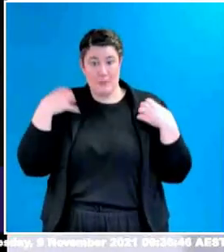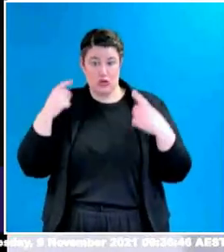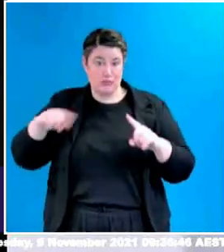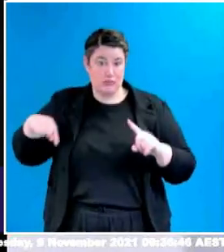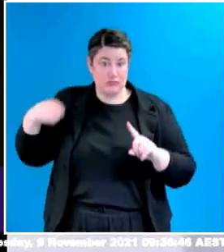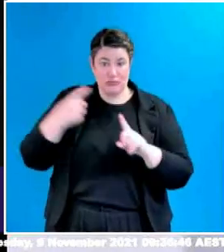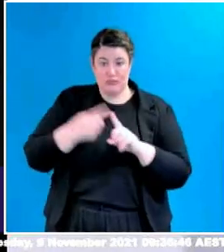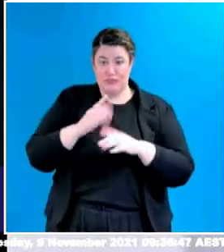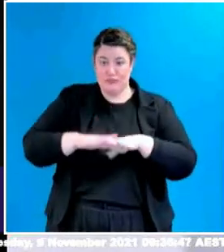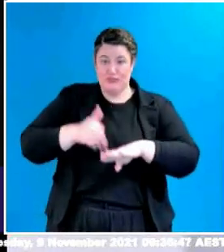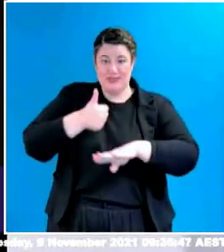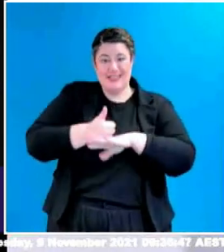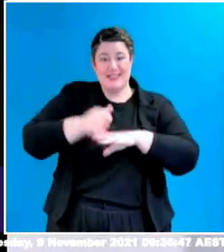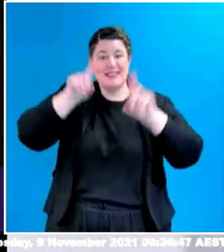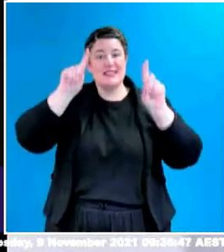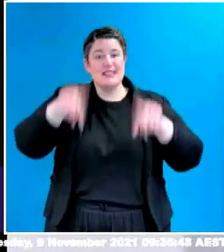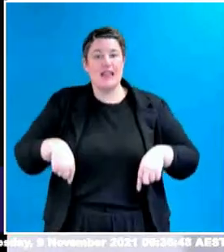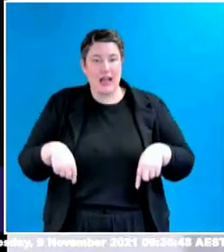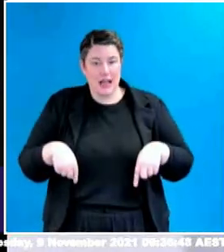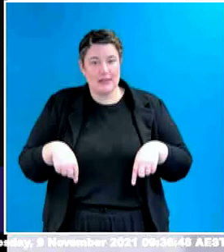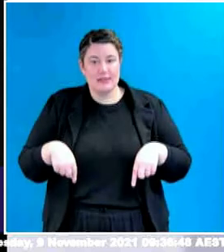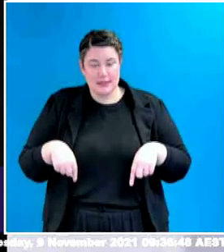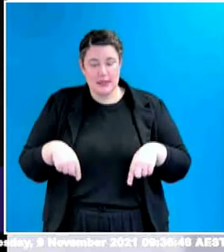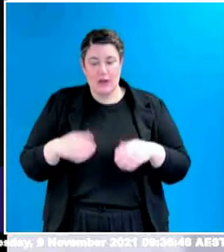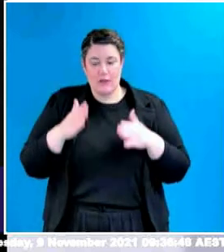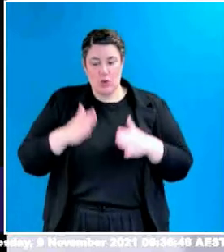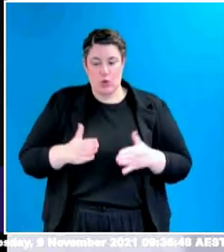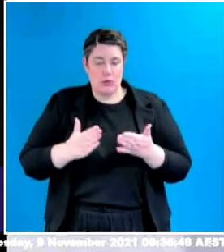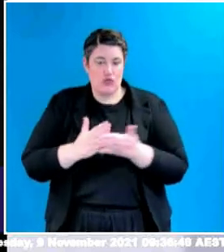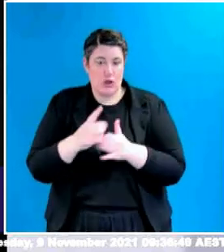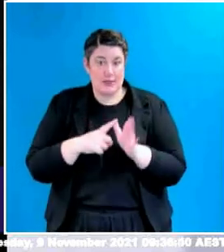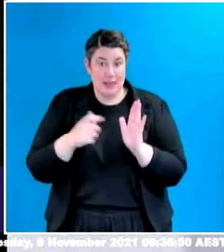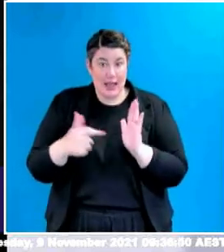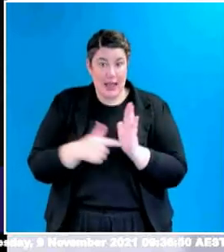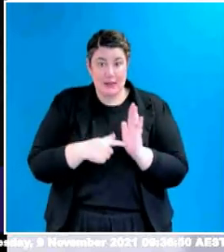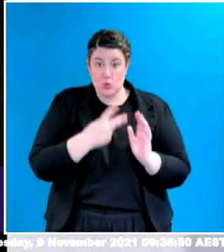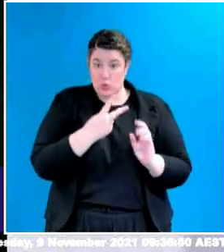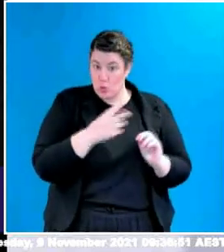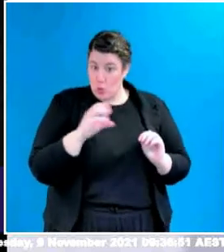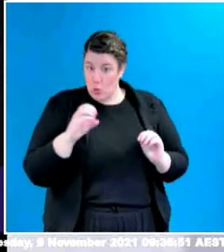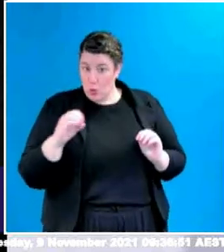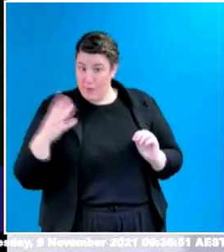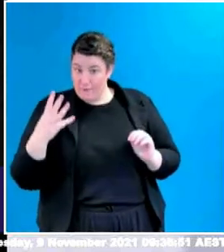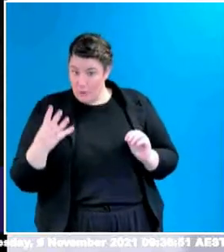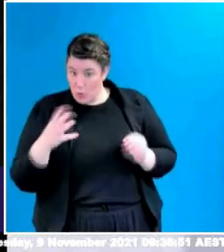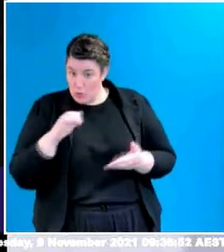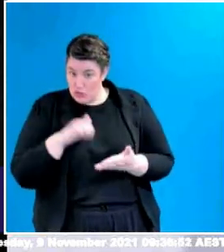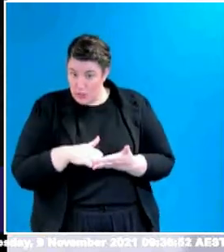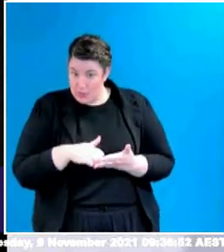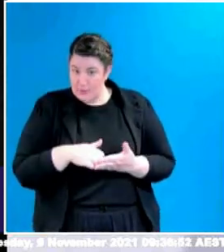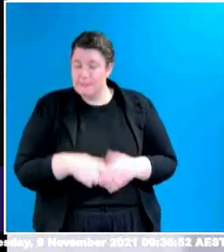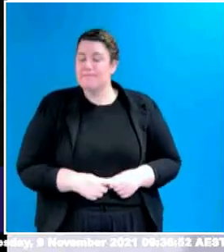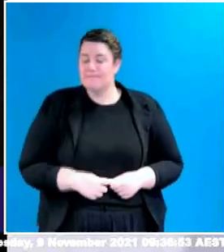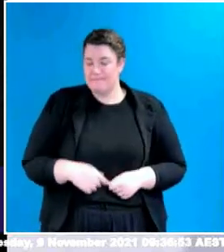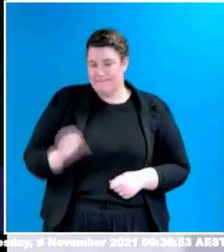the inception of the ACT Human Rights Act in 2004; is that right? Yes, that's right.